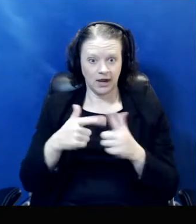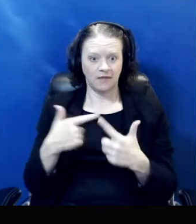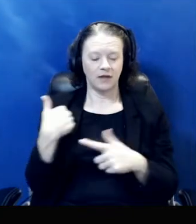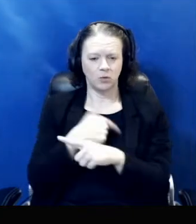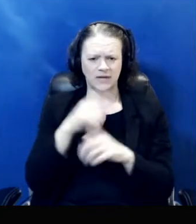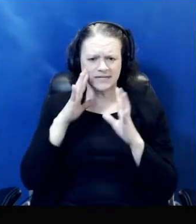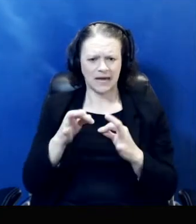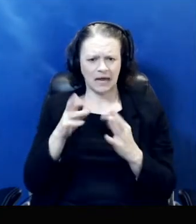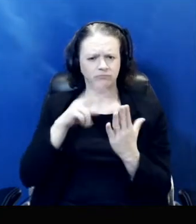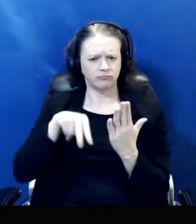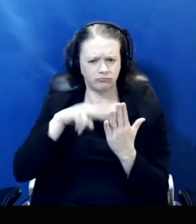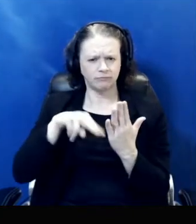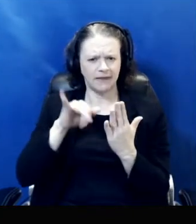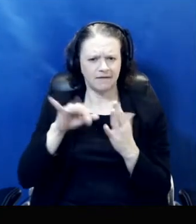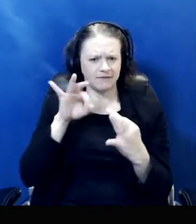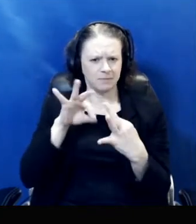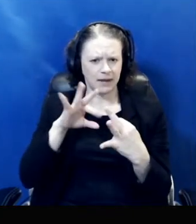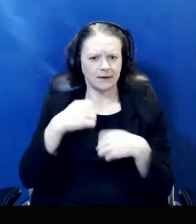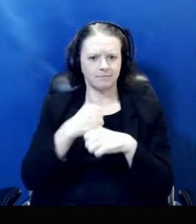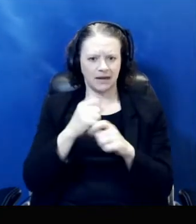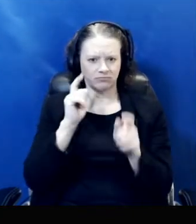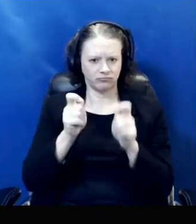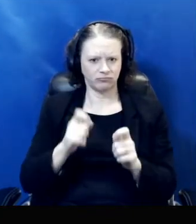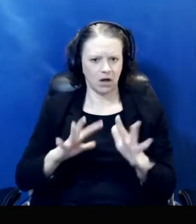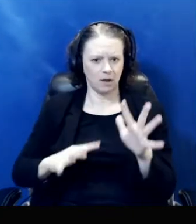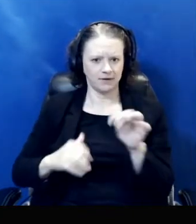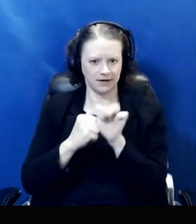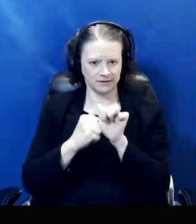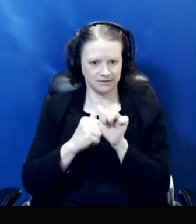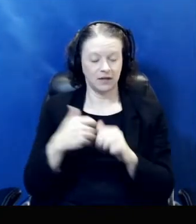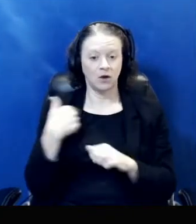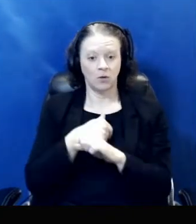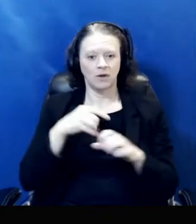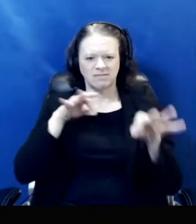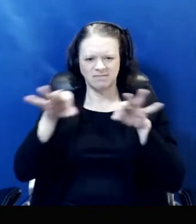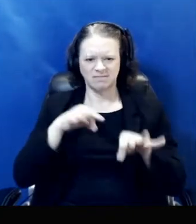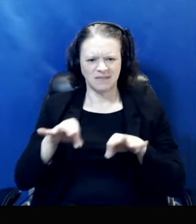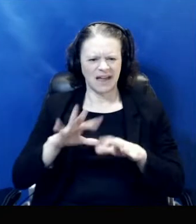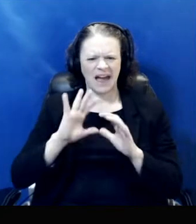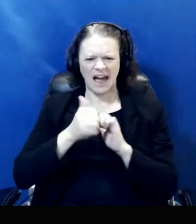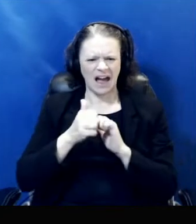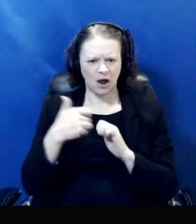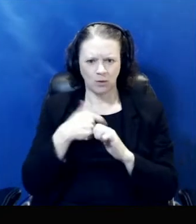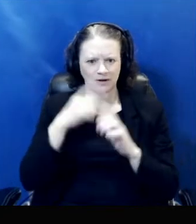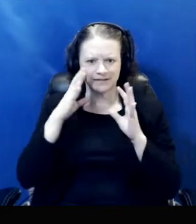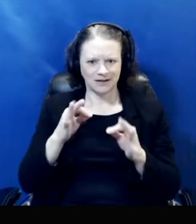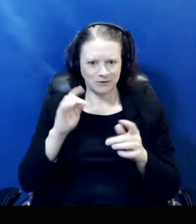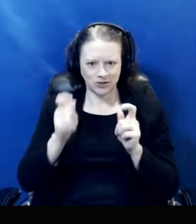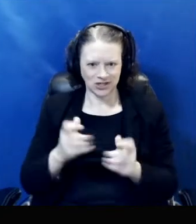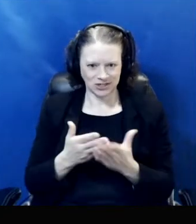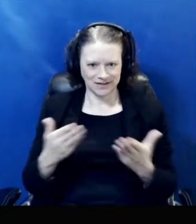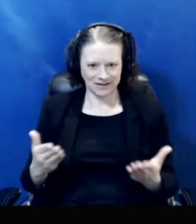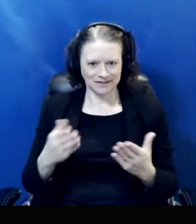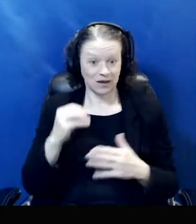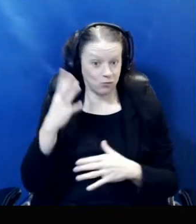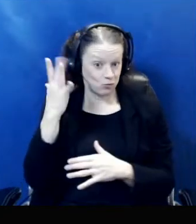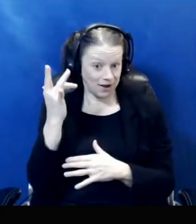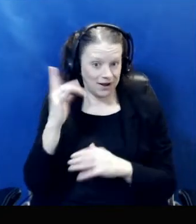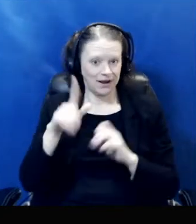We'll go into the breakdown of everything that we changed, and why, discuss a little bit of future plans, as well as tell you about our new